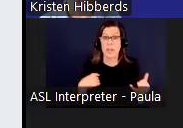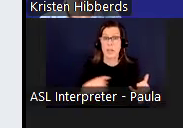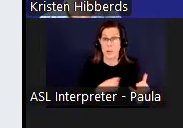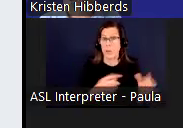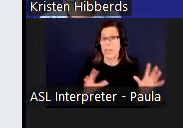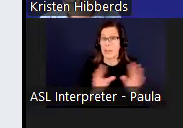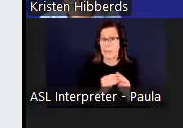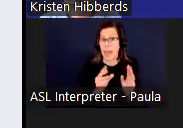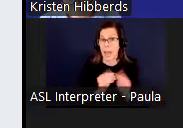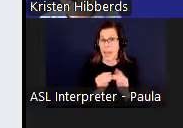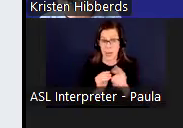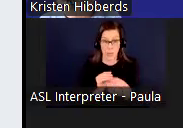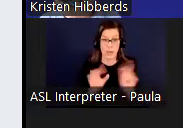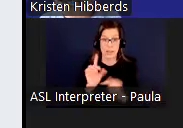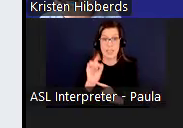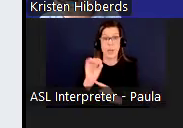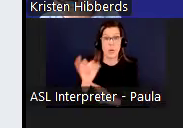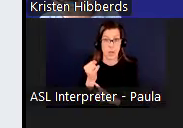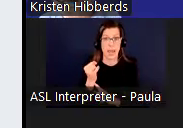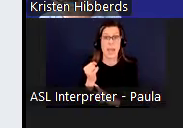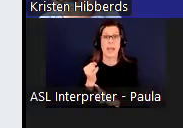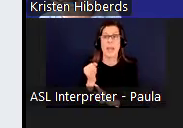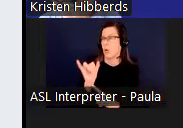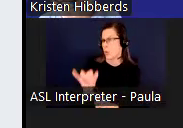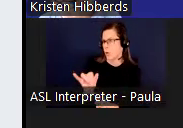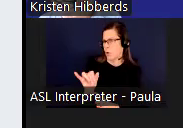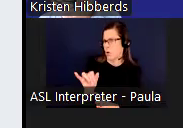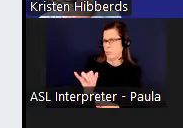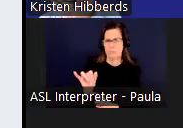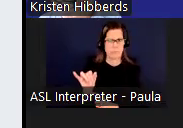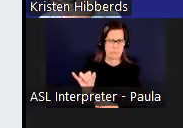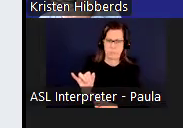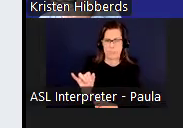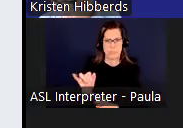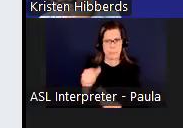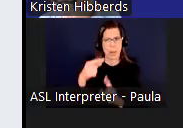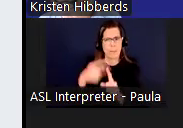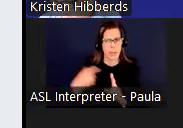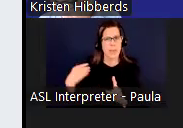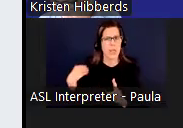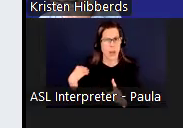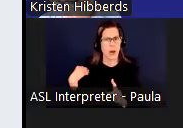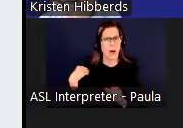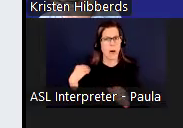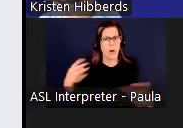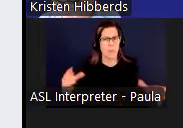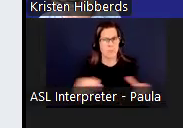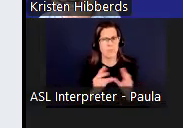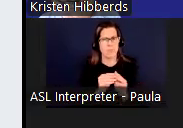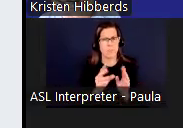we met with, with DOJ, oh, just a couple of, a little over a month ago. And what we were actually doing is we were,